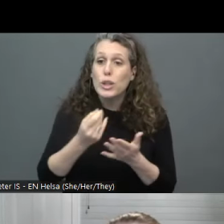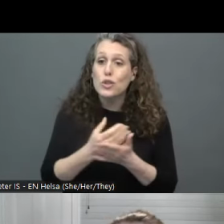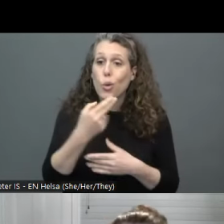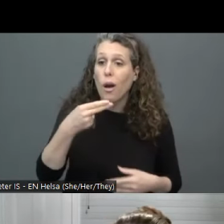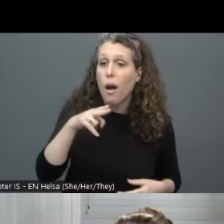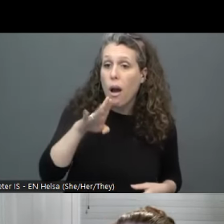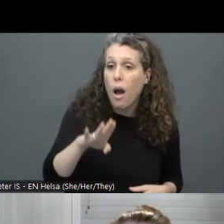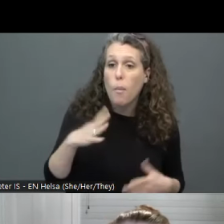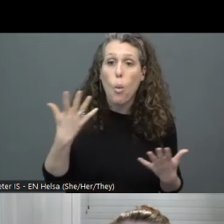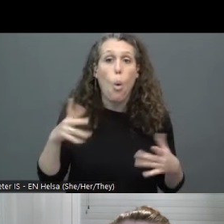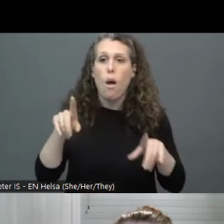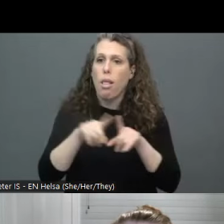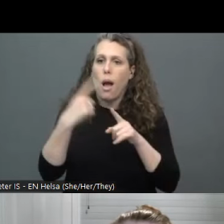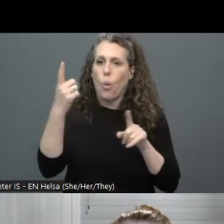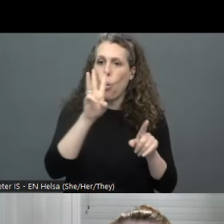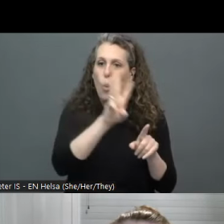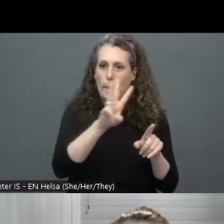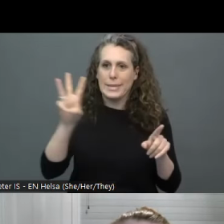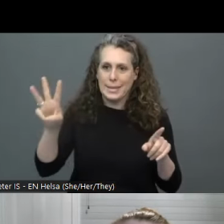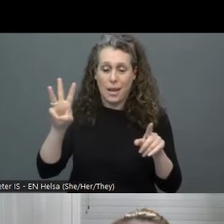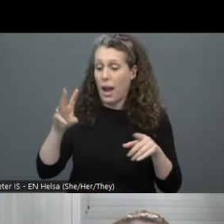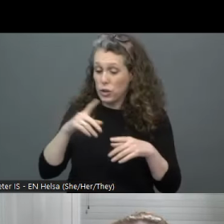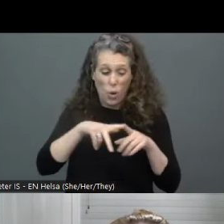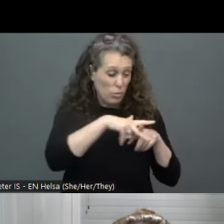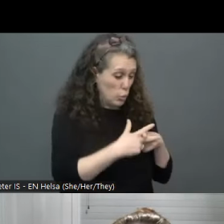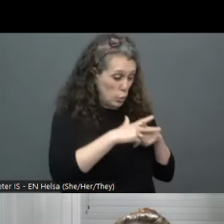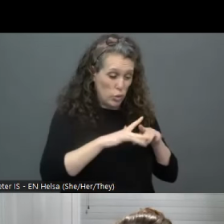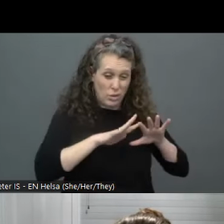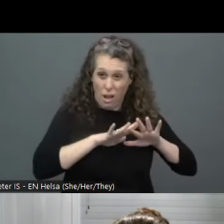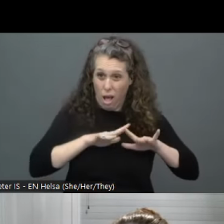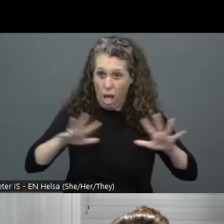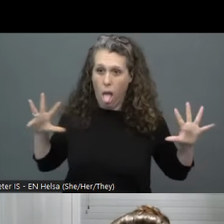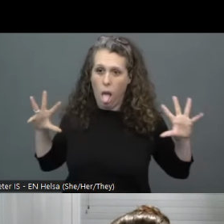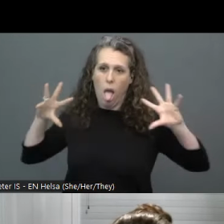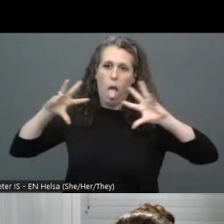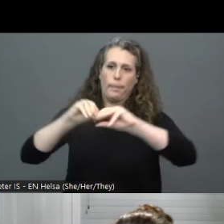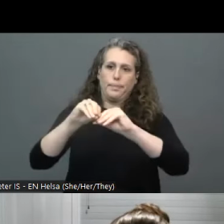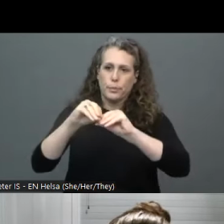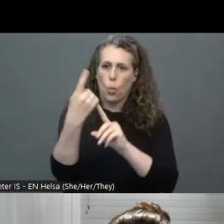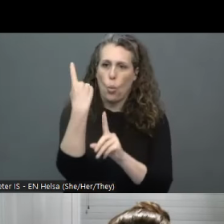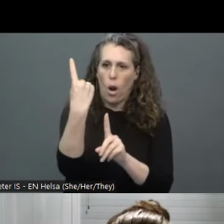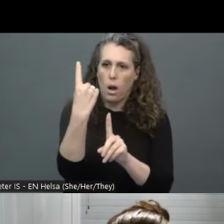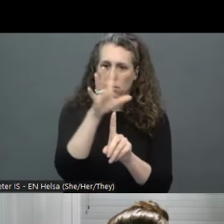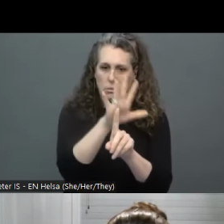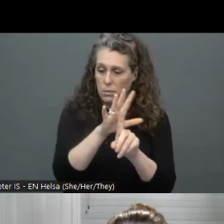of the tools and resources we're developing can be located and people can come and access it easily.